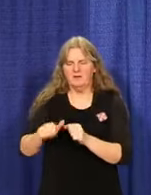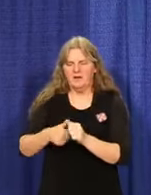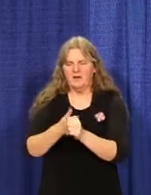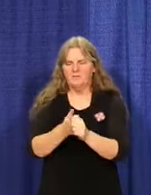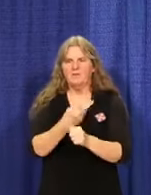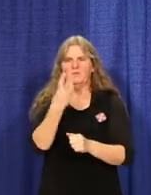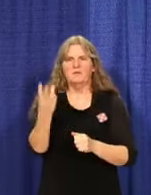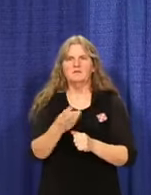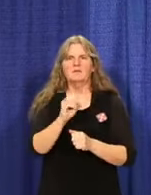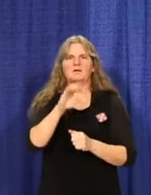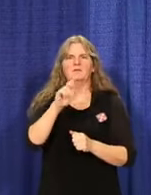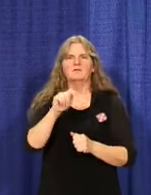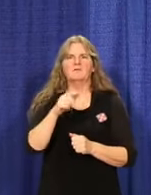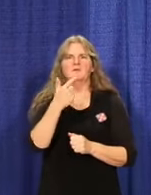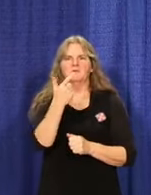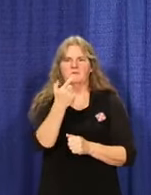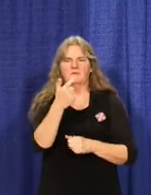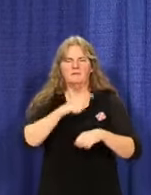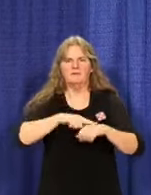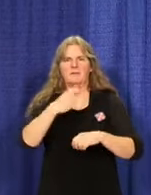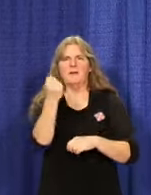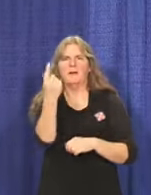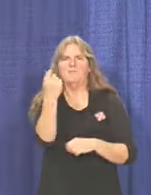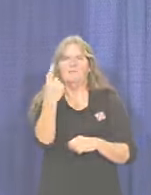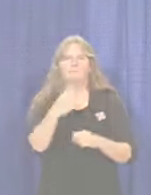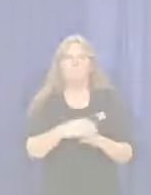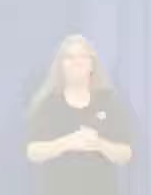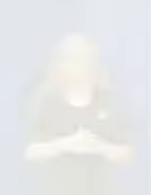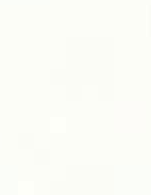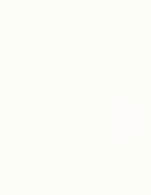11:00 AM.